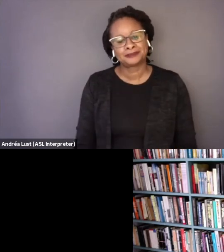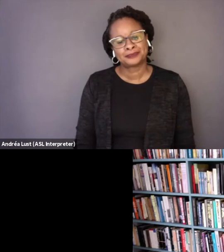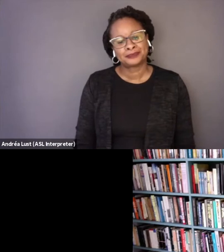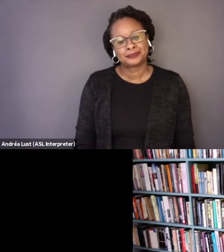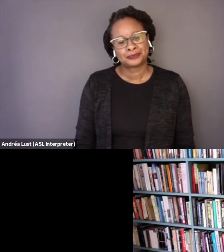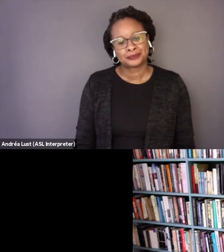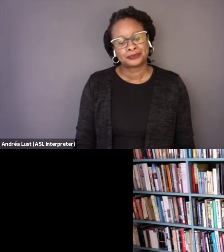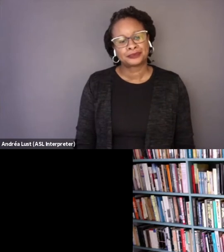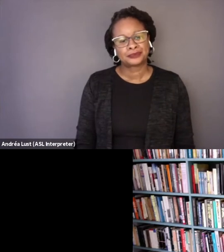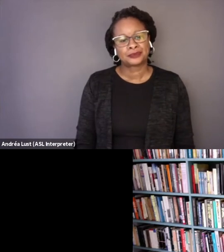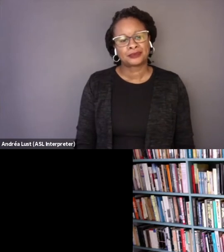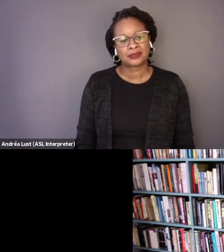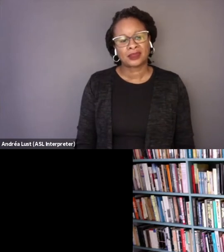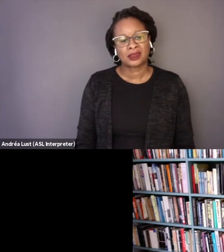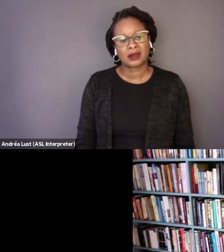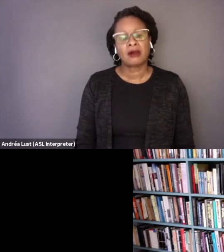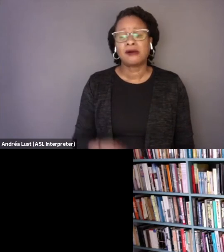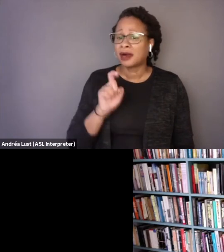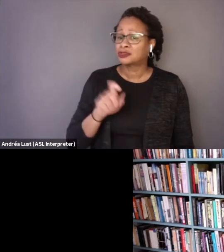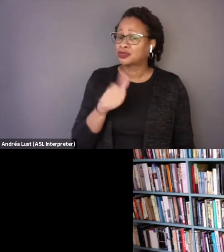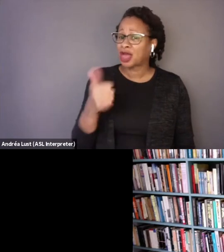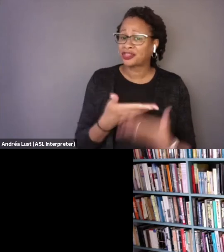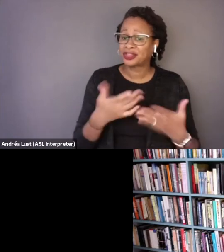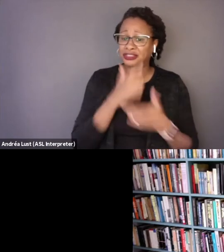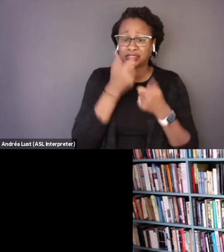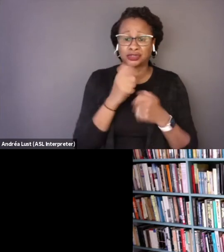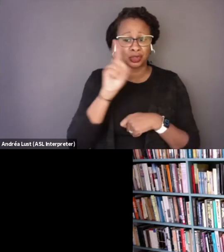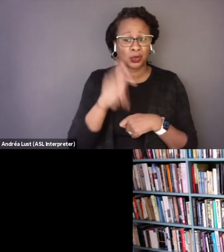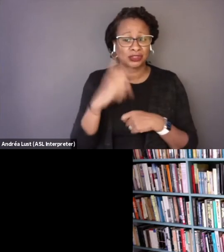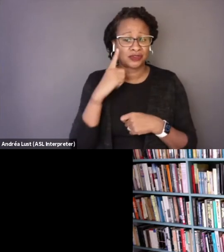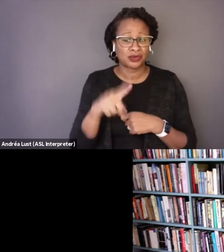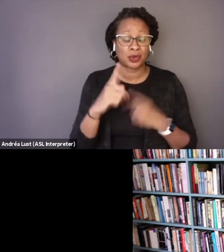that I'm sure must've been an interesting question for you is when you're talking to people who knew him